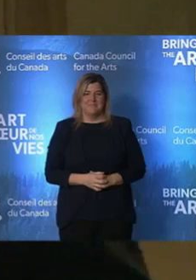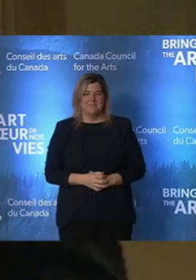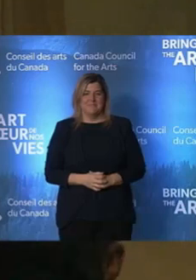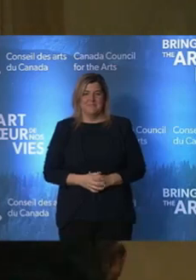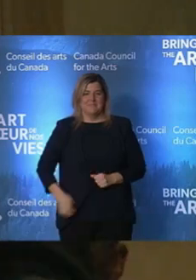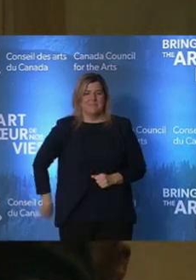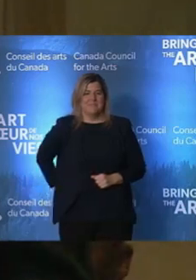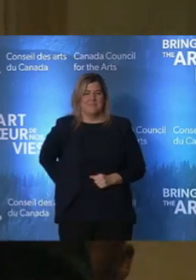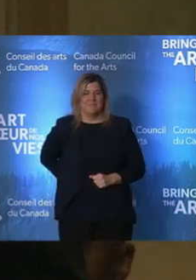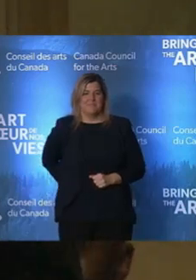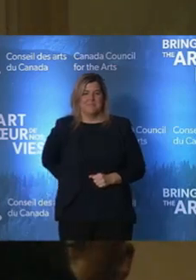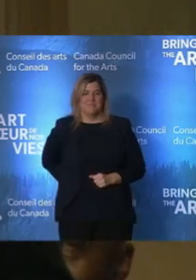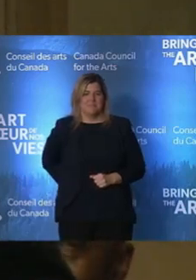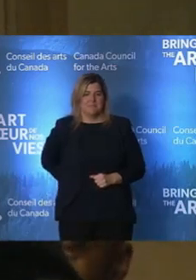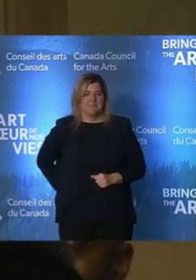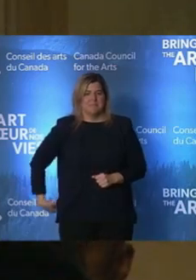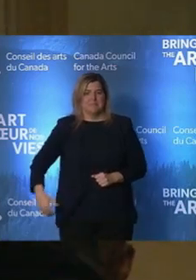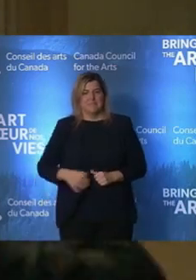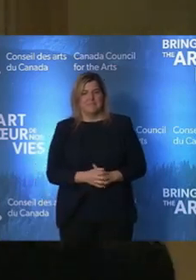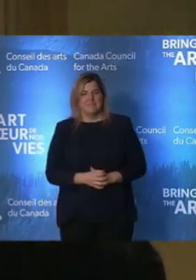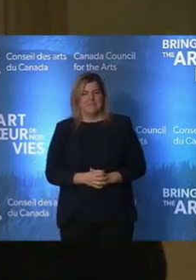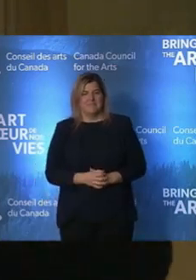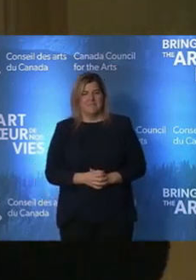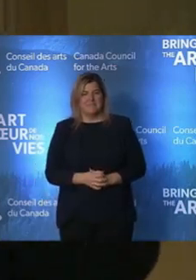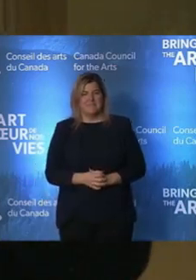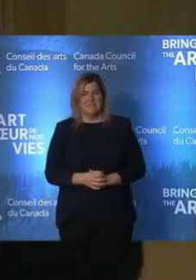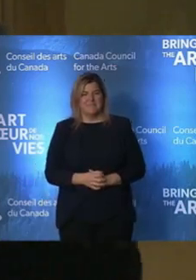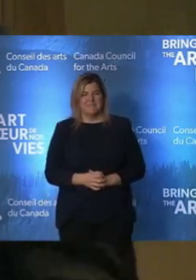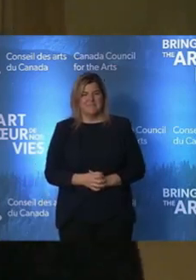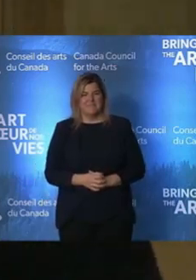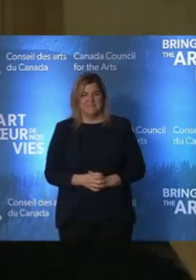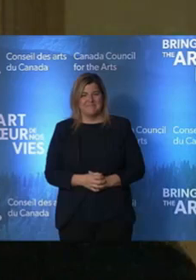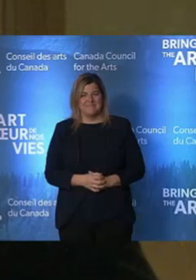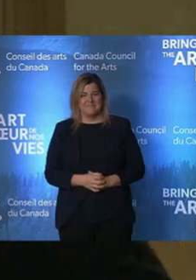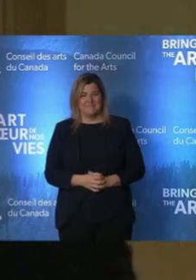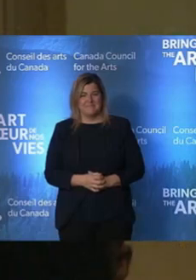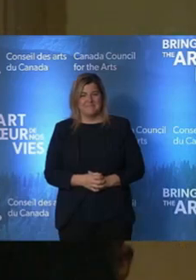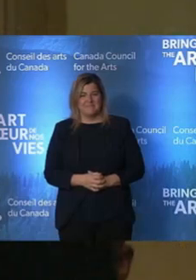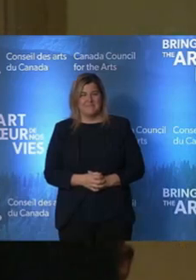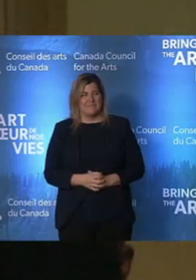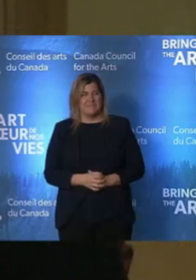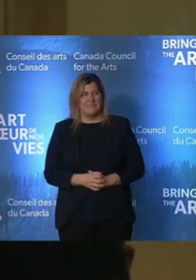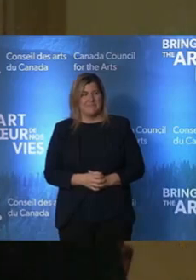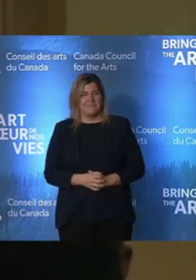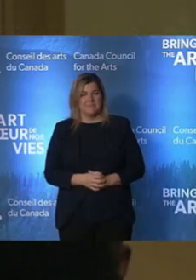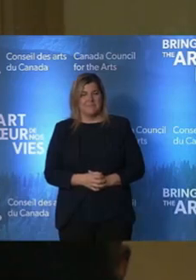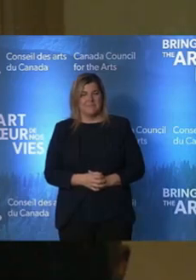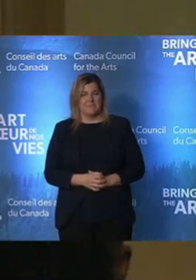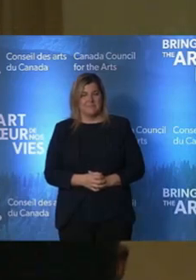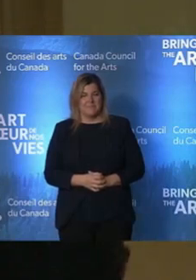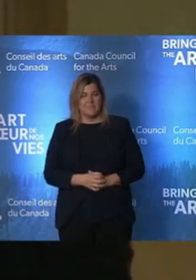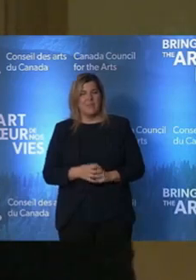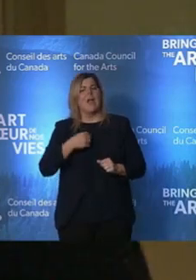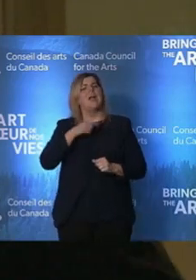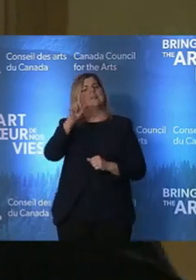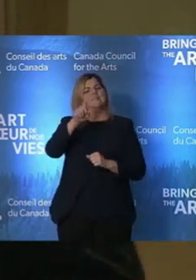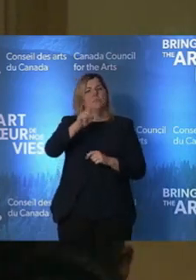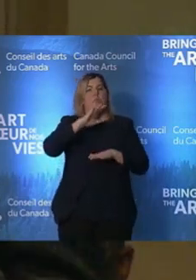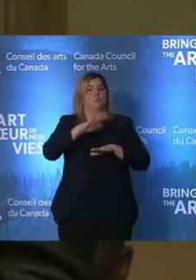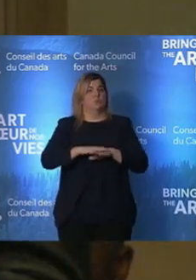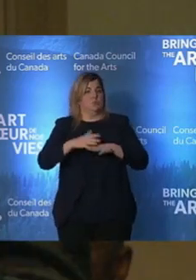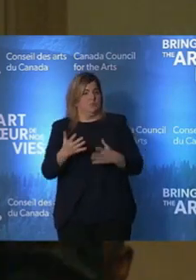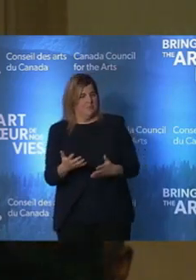I have a question regarding the role or the place of ethnic or cultural communities in regards to the